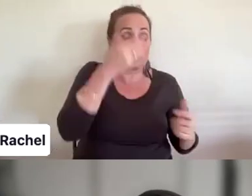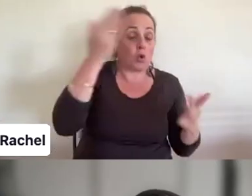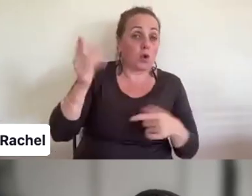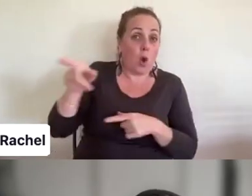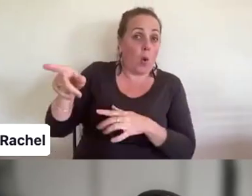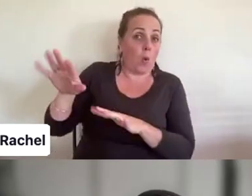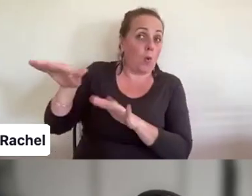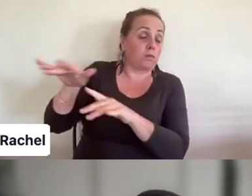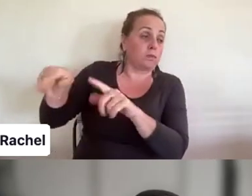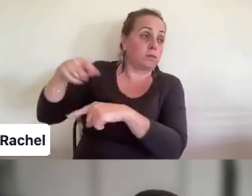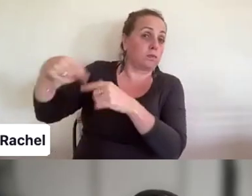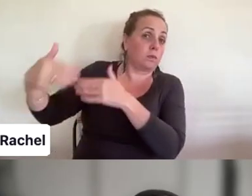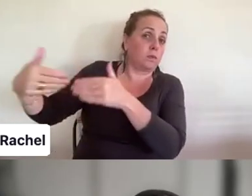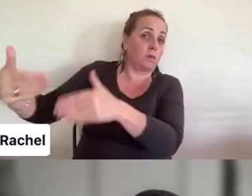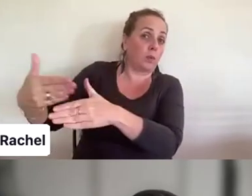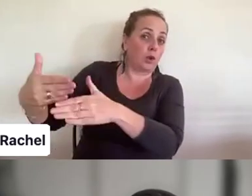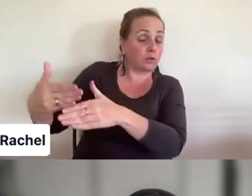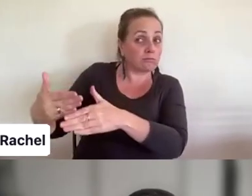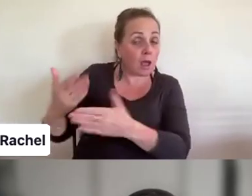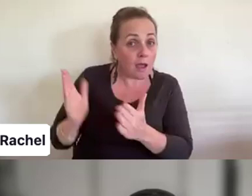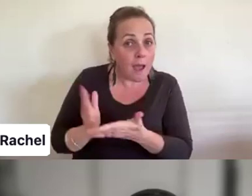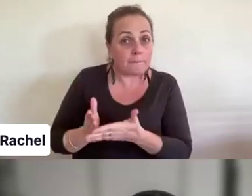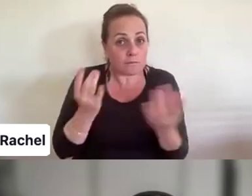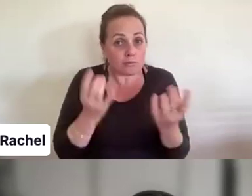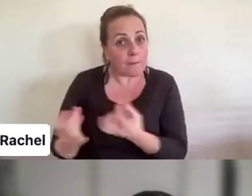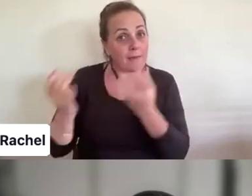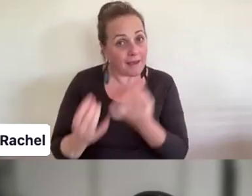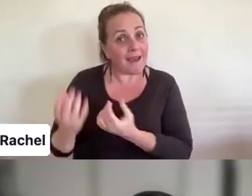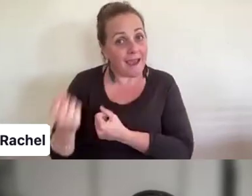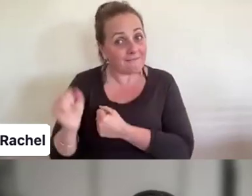but they're doing it and they're in preparation. So from my perspective,